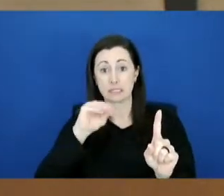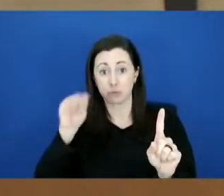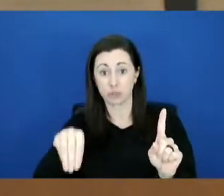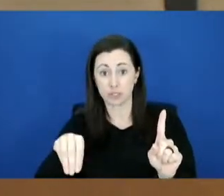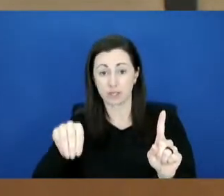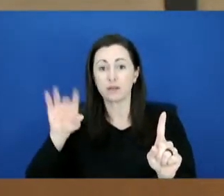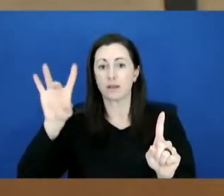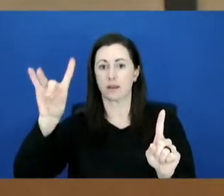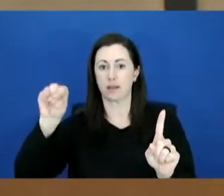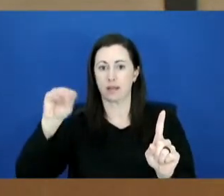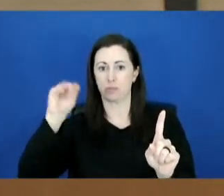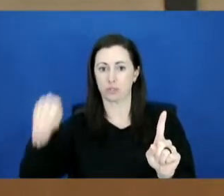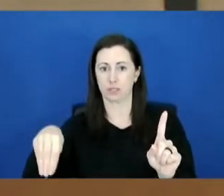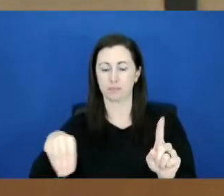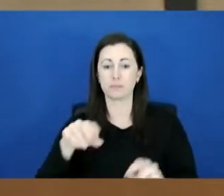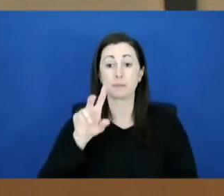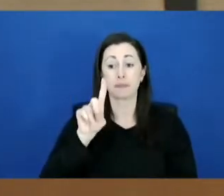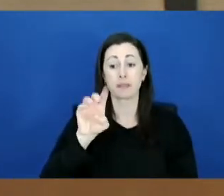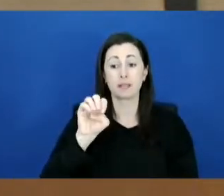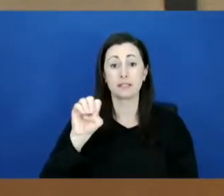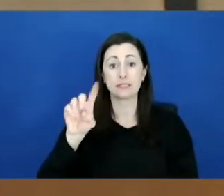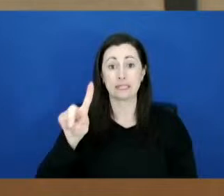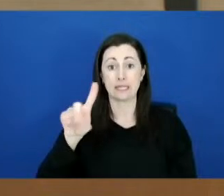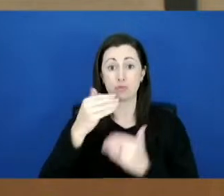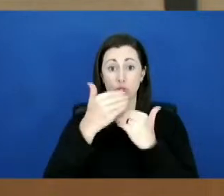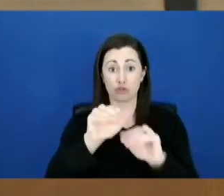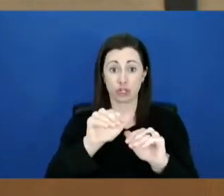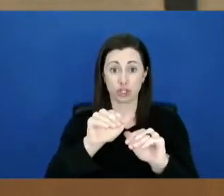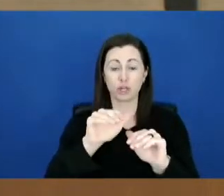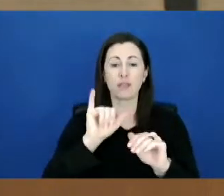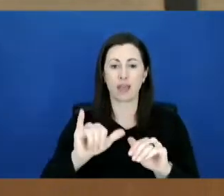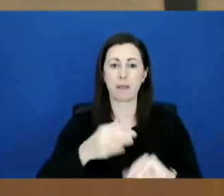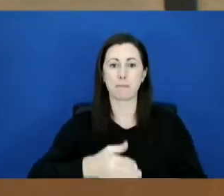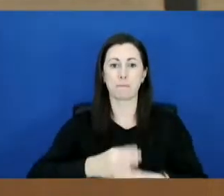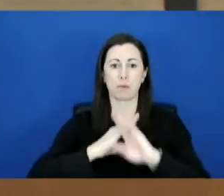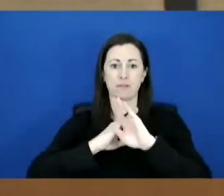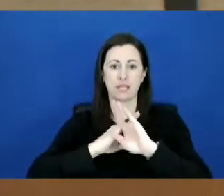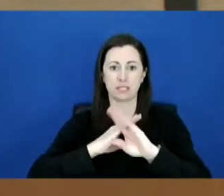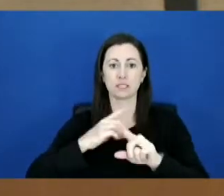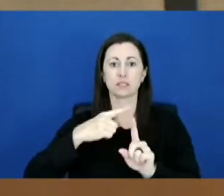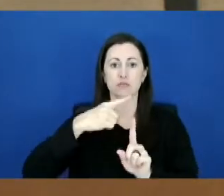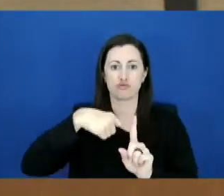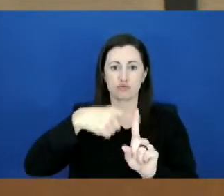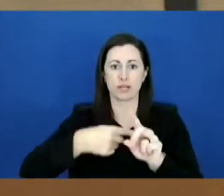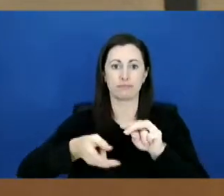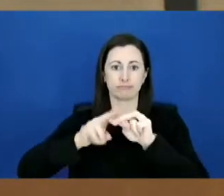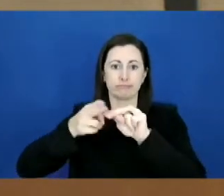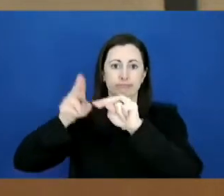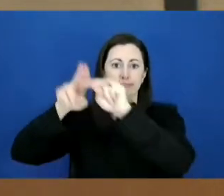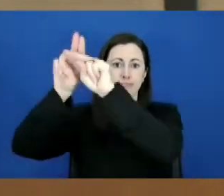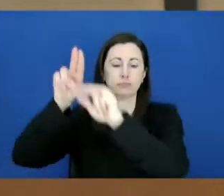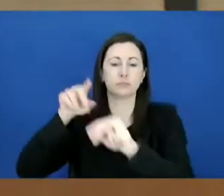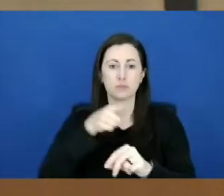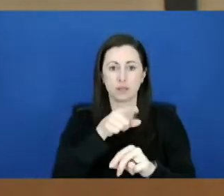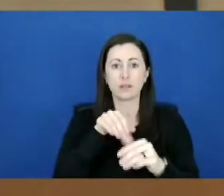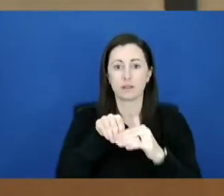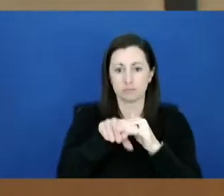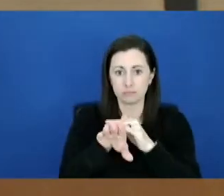RESTRICTS REPRESENTS FROM RAISINGS UP. 60% REPRESENT UP TO EIGHT0%